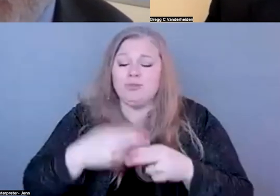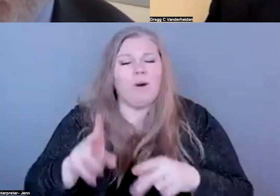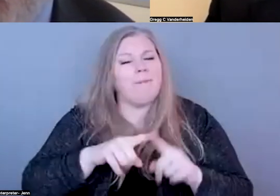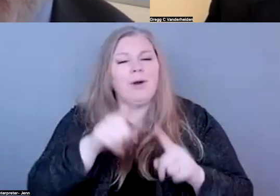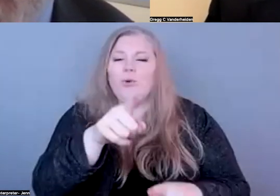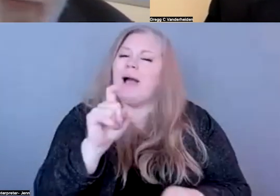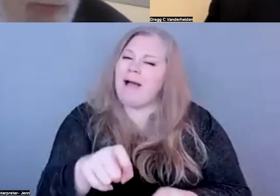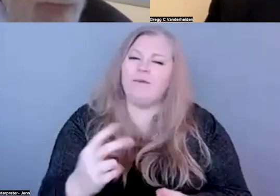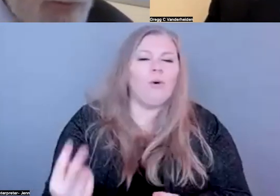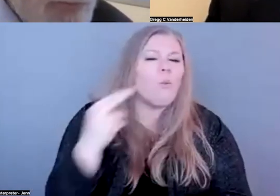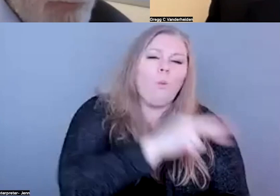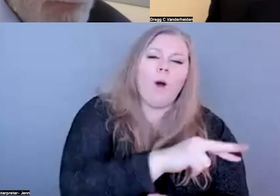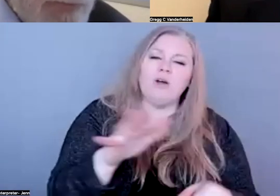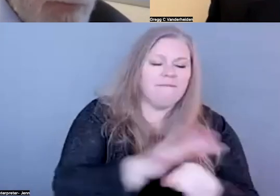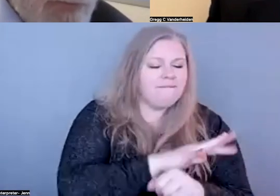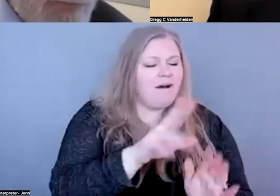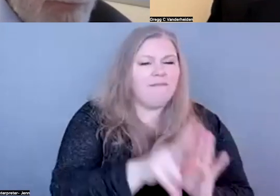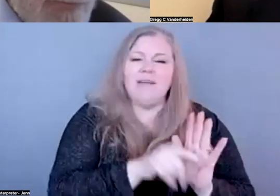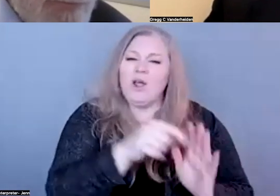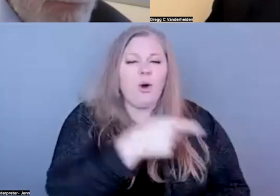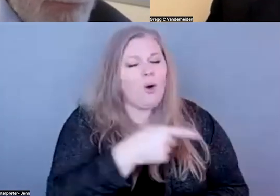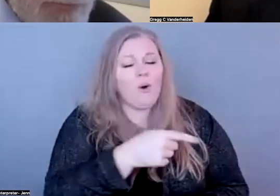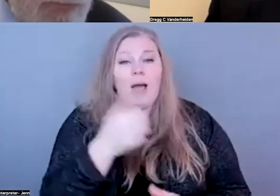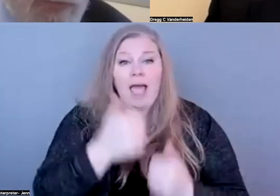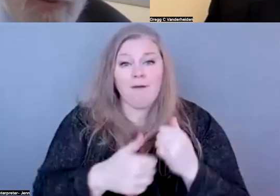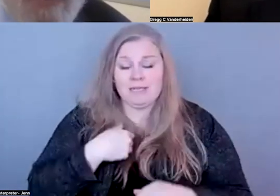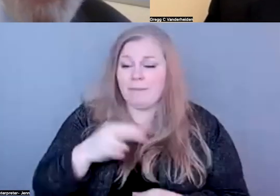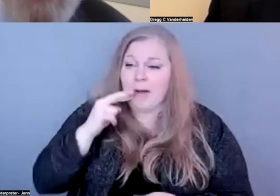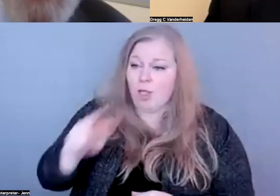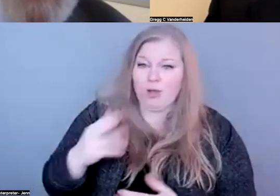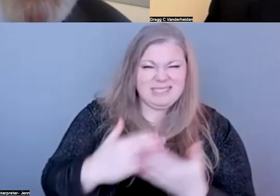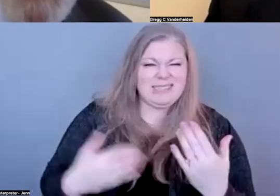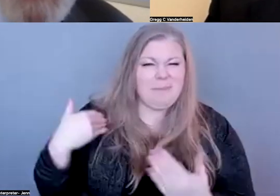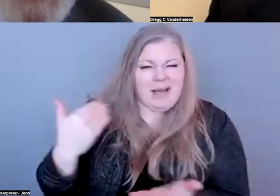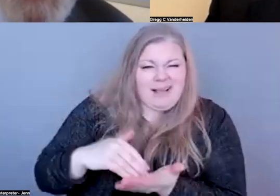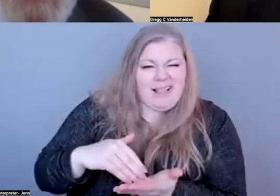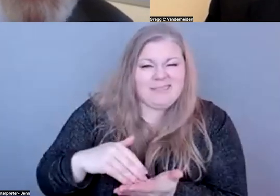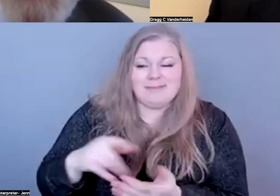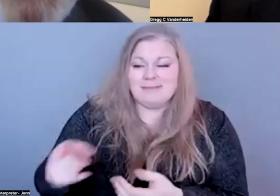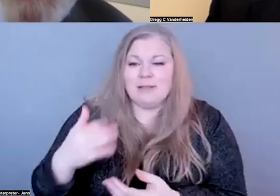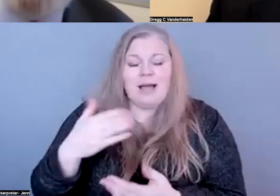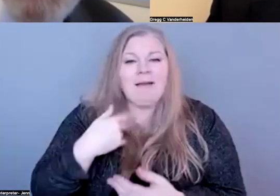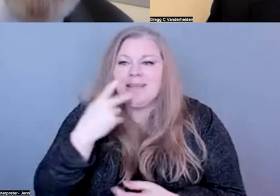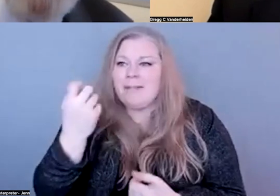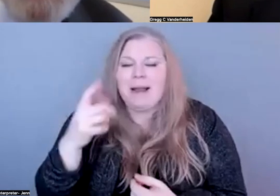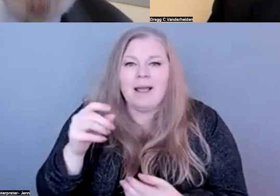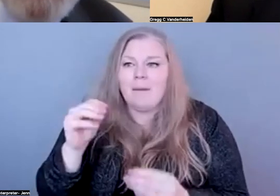because every time I looked at some of it again last night, there's nuggets all over the place that I missed even the first time through.